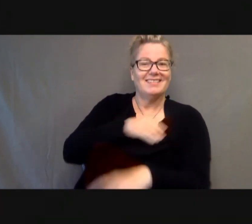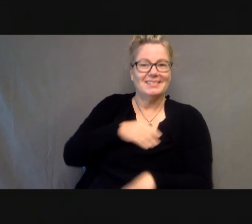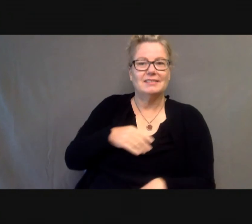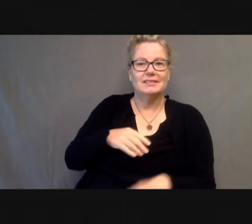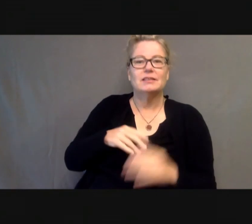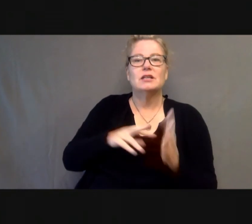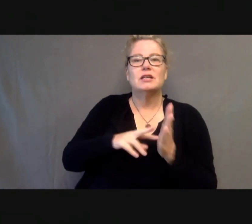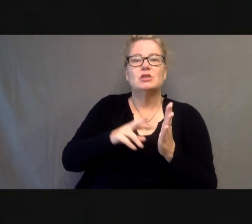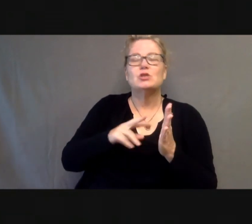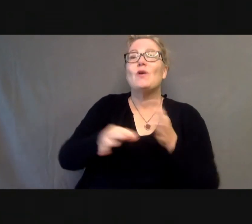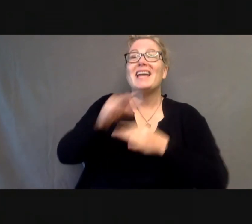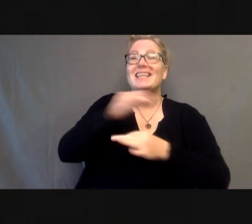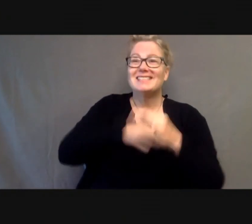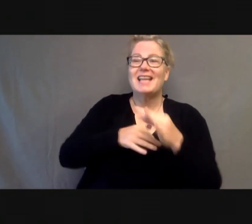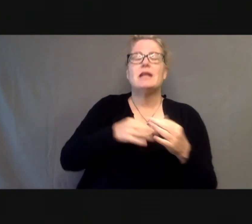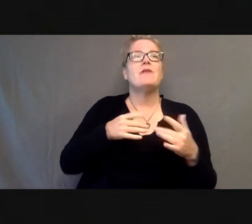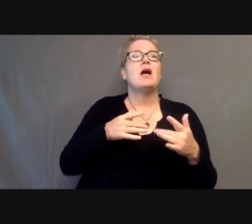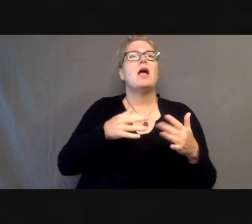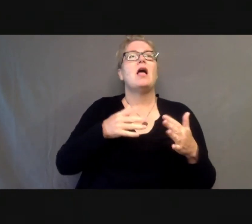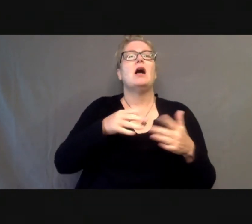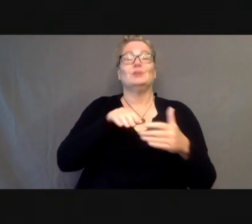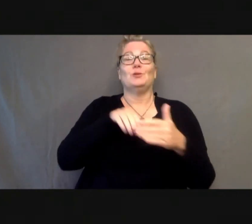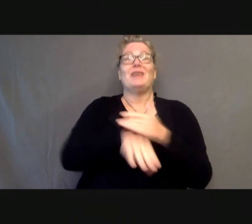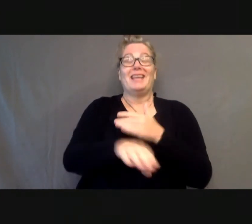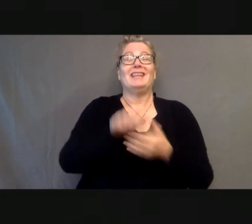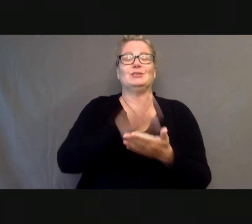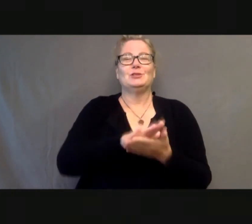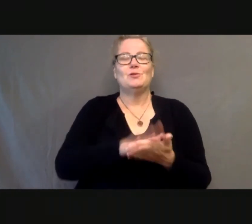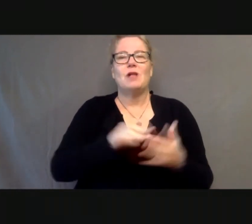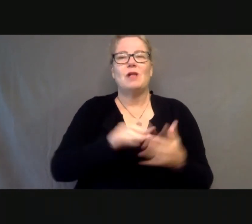of the issues with documentation. You're able to anticipate some of the challenges that